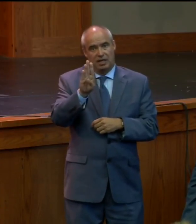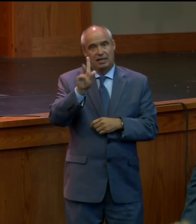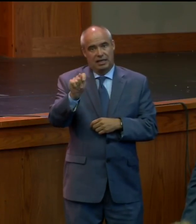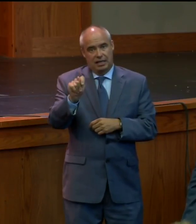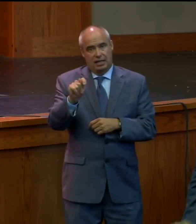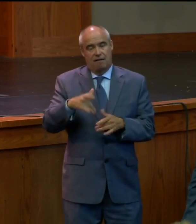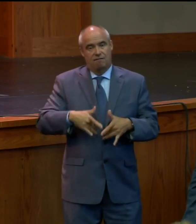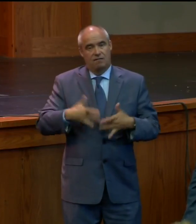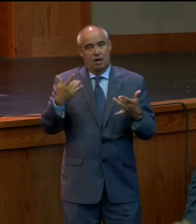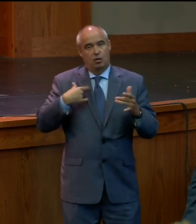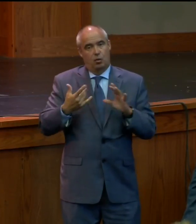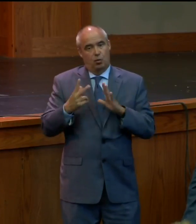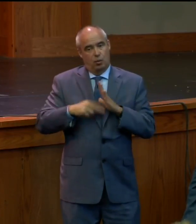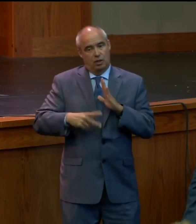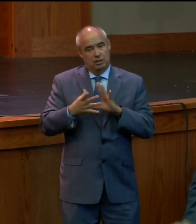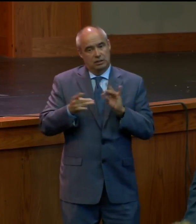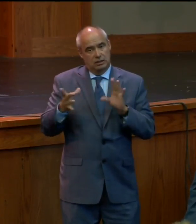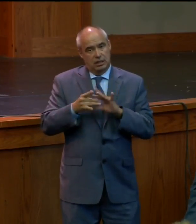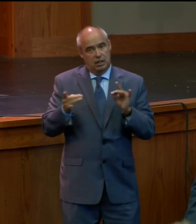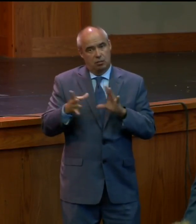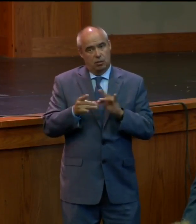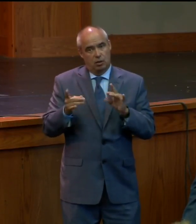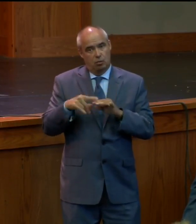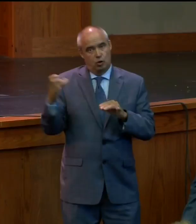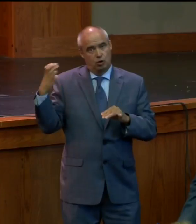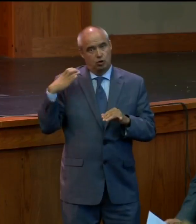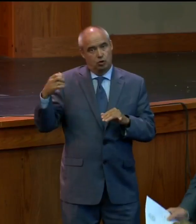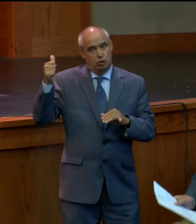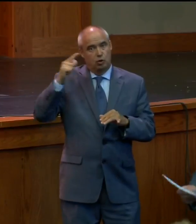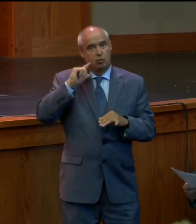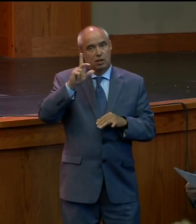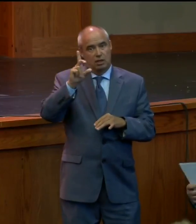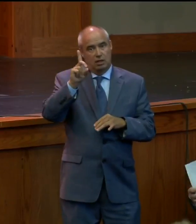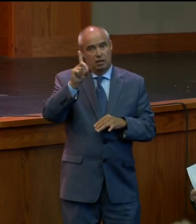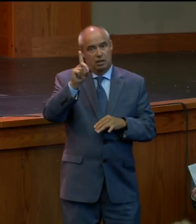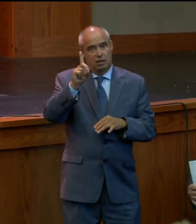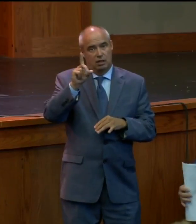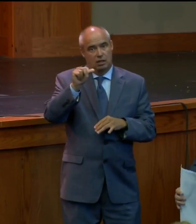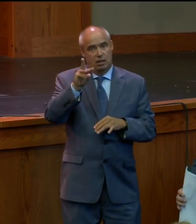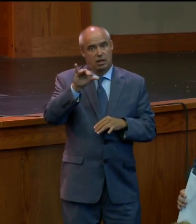TO READ A STATEMENT ON BEHALF OF OUR CHAIRPERSON DAVID PEREZ WHO COULD NOT BE WITH US.